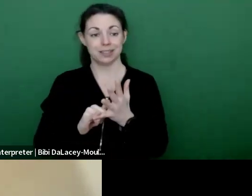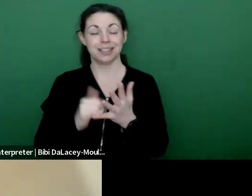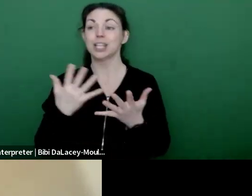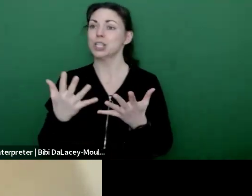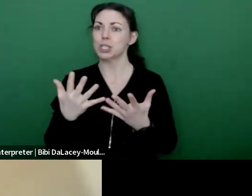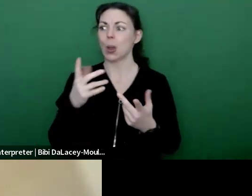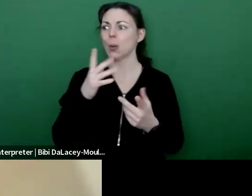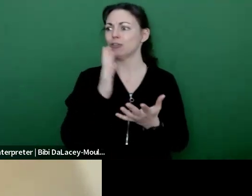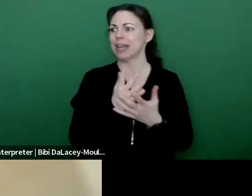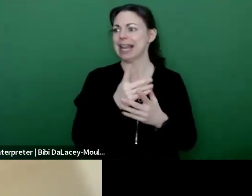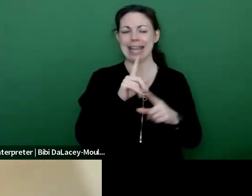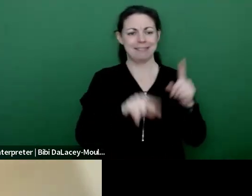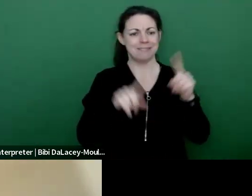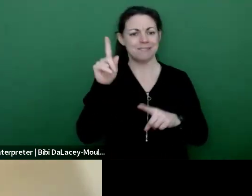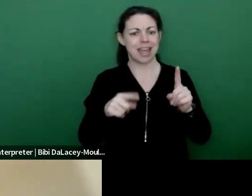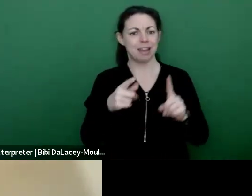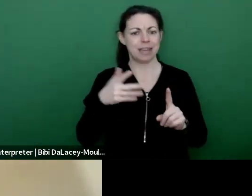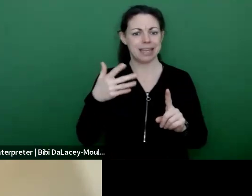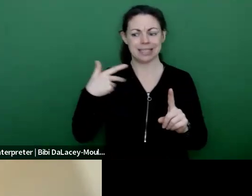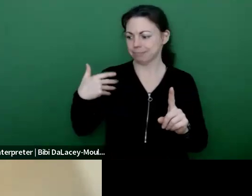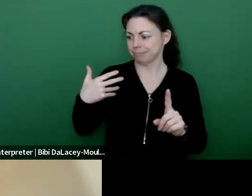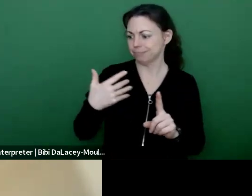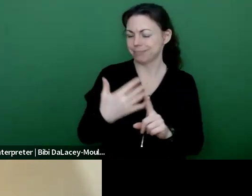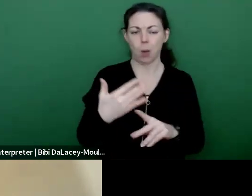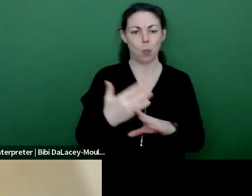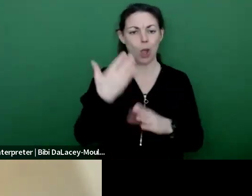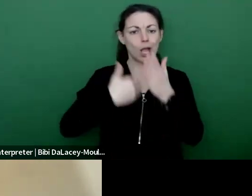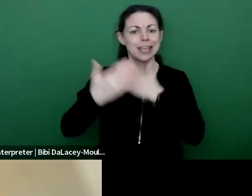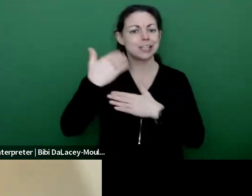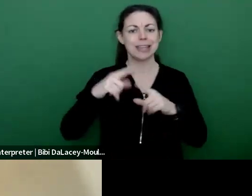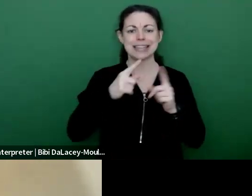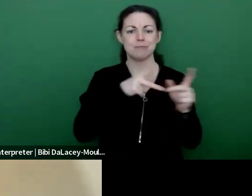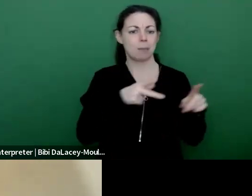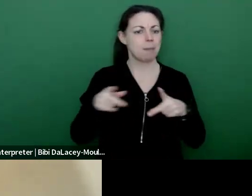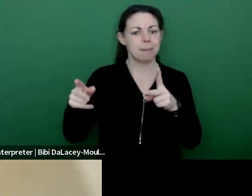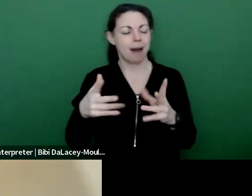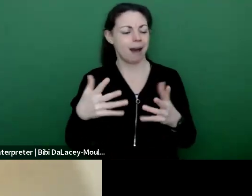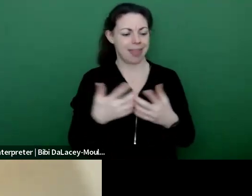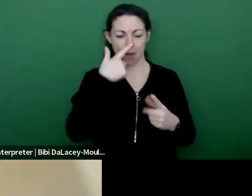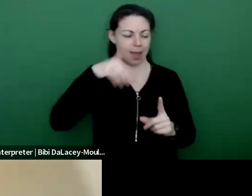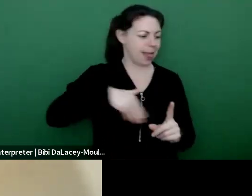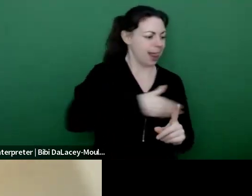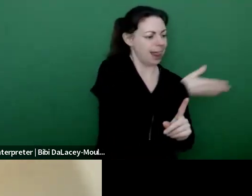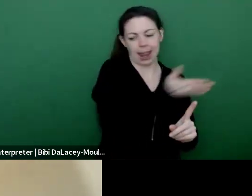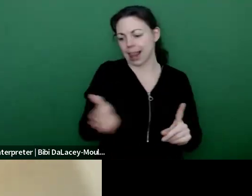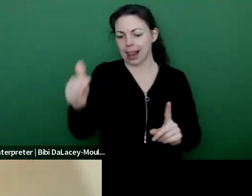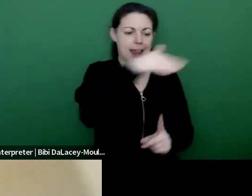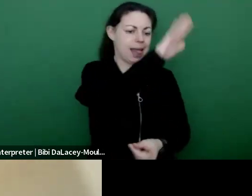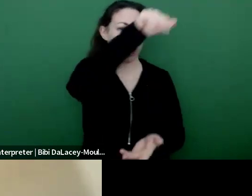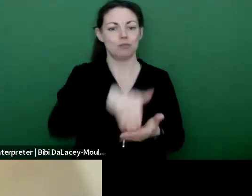unexpected pathway there. I just wanted to end with sort of a couple of thoughts or tips. For me,